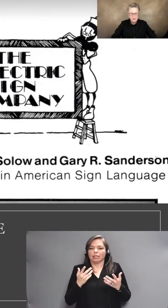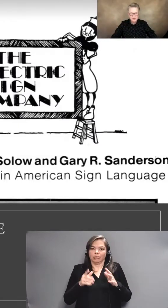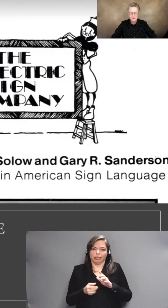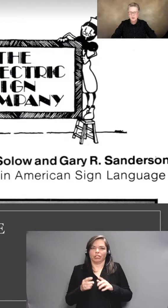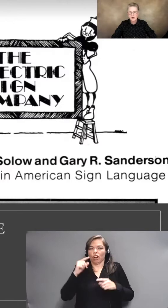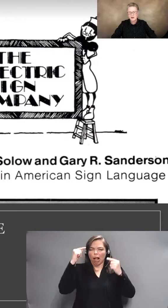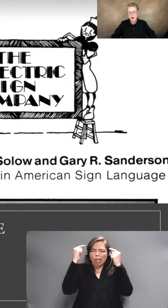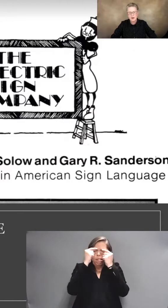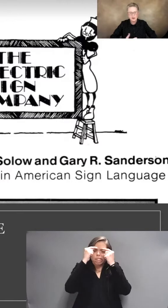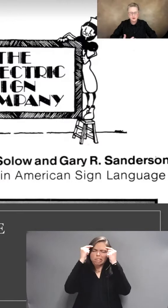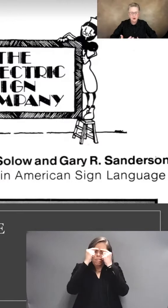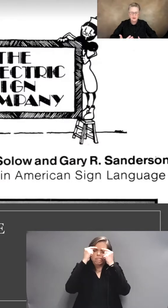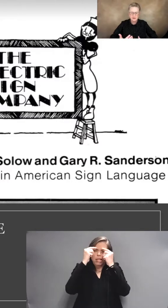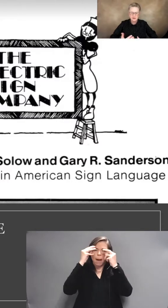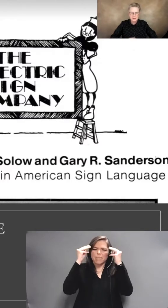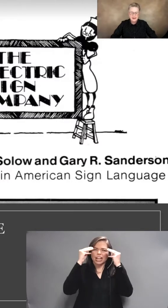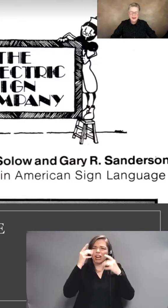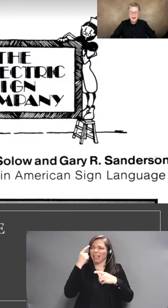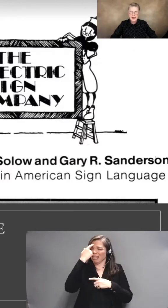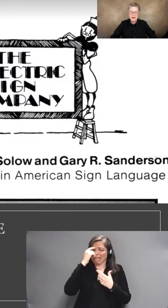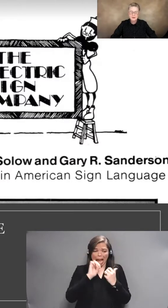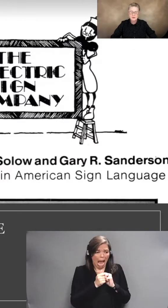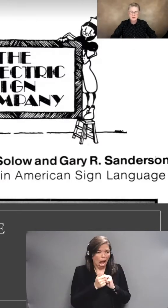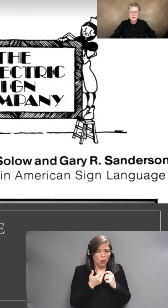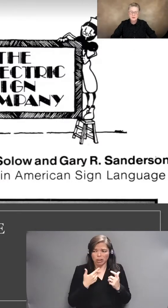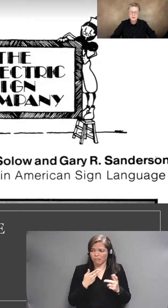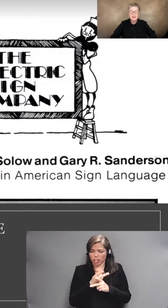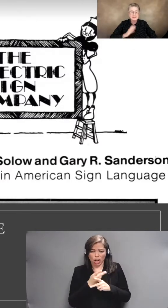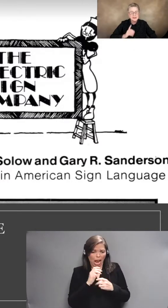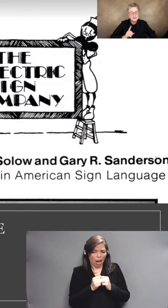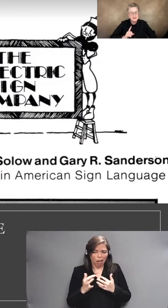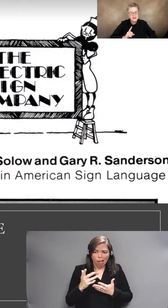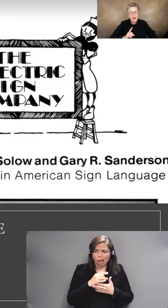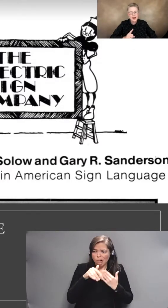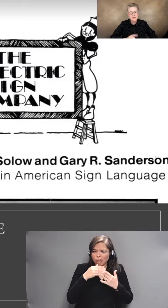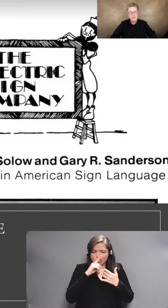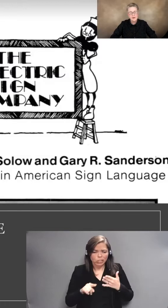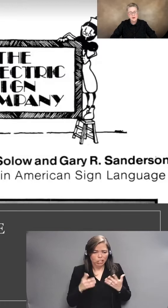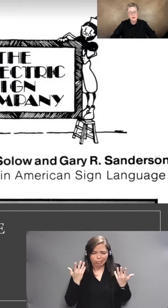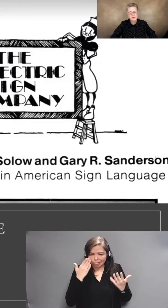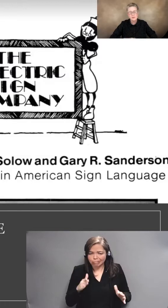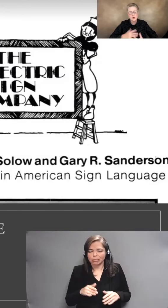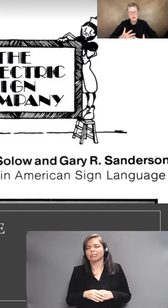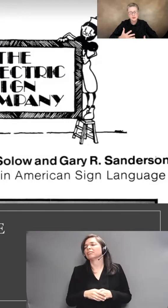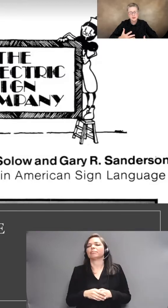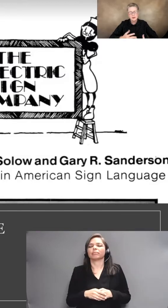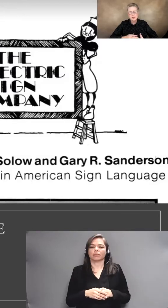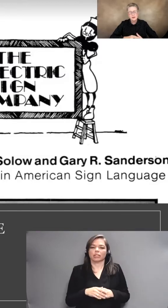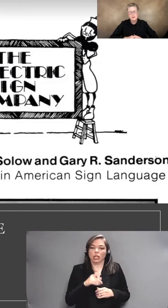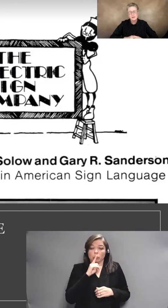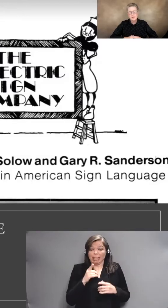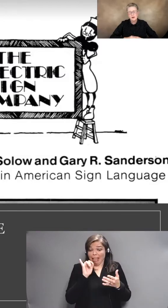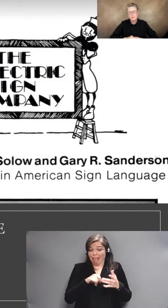you think oh my gosh how am I going to do all this and I still didn't have the push